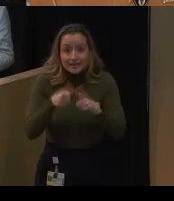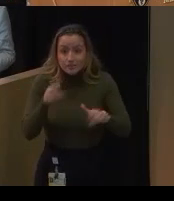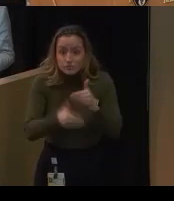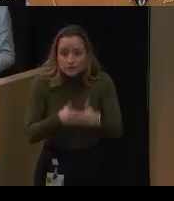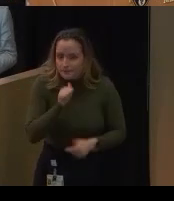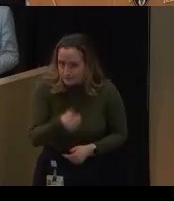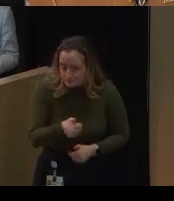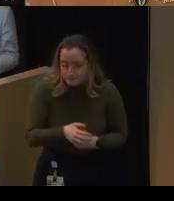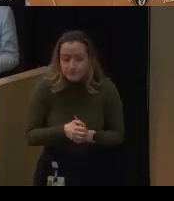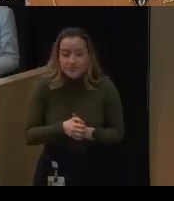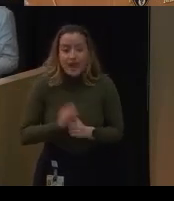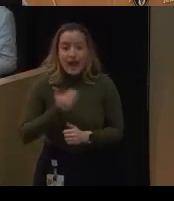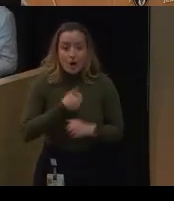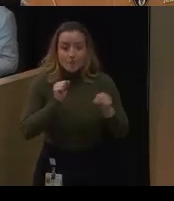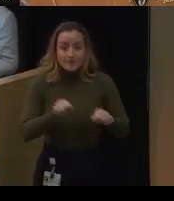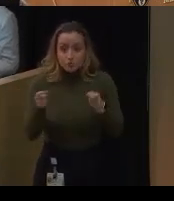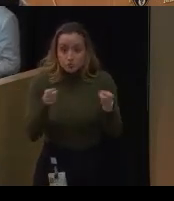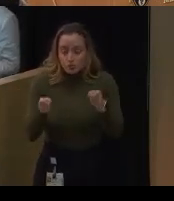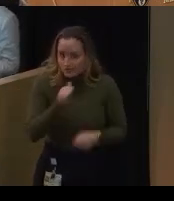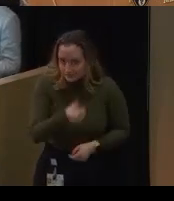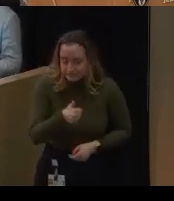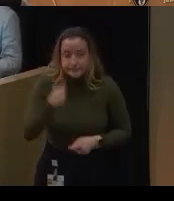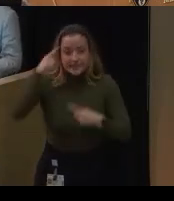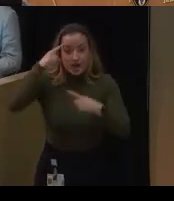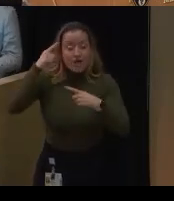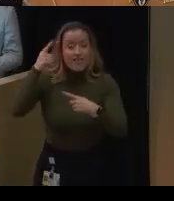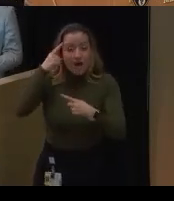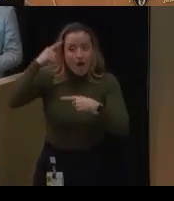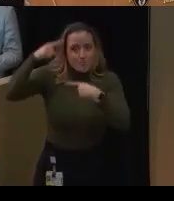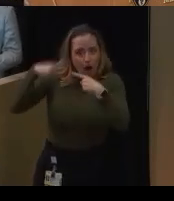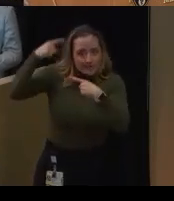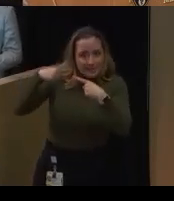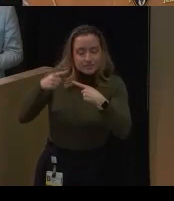inhibitory control they reflect the cognitive process of thinking about other people's thoughts